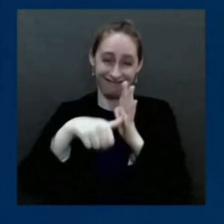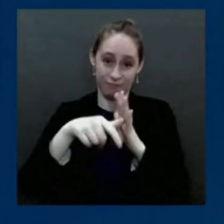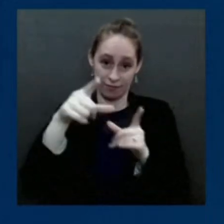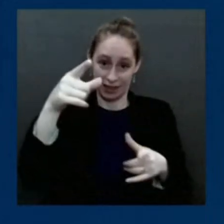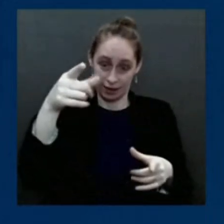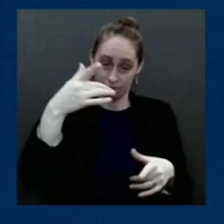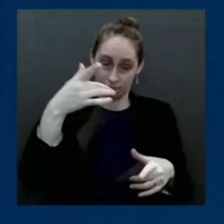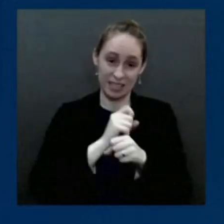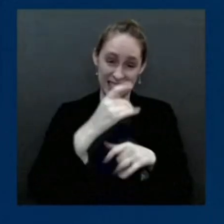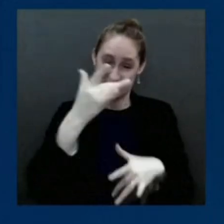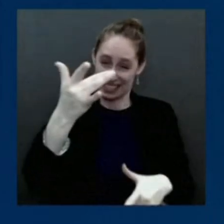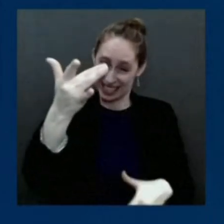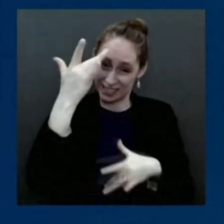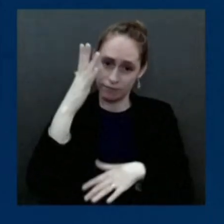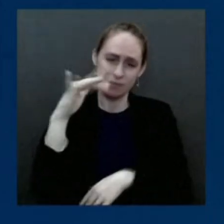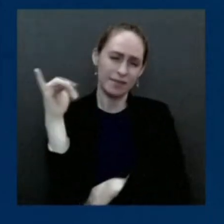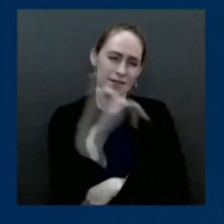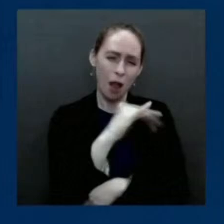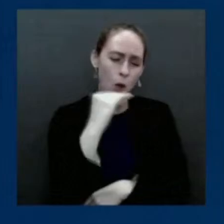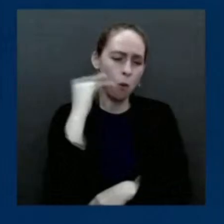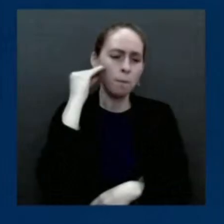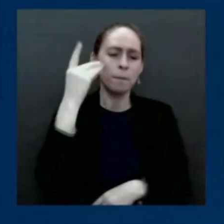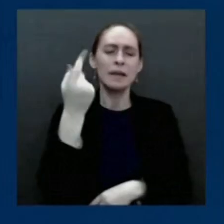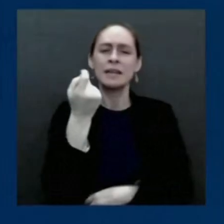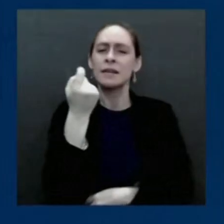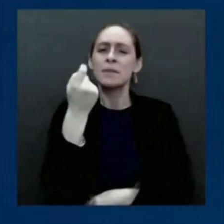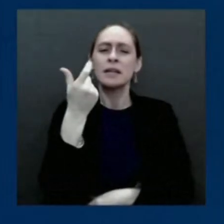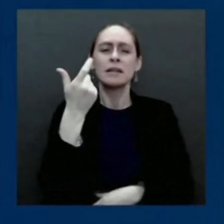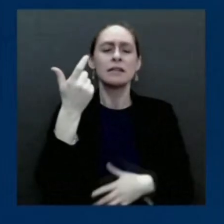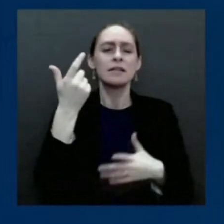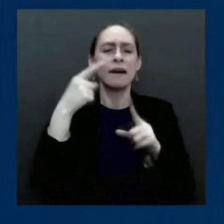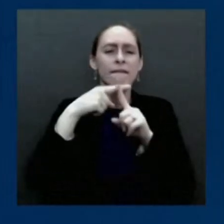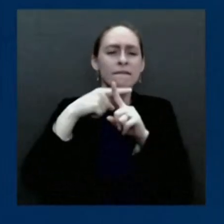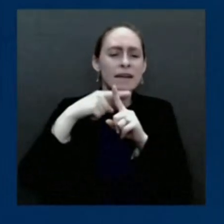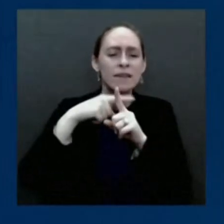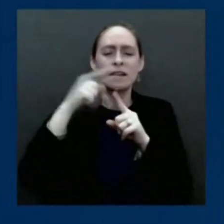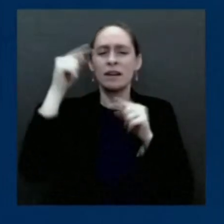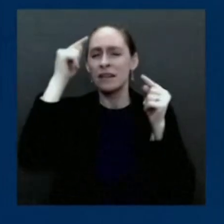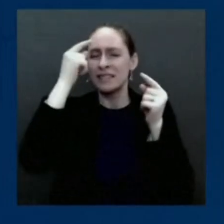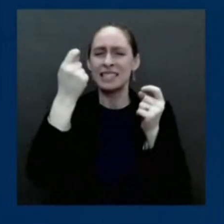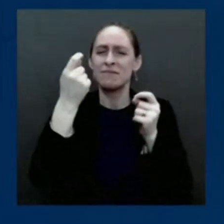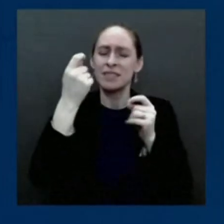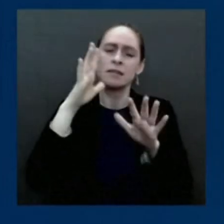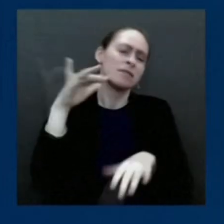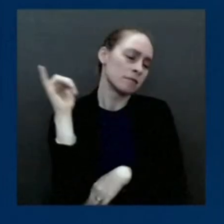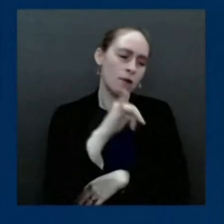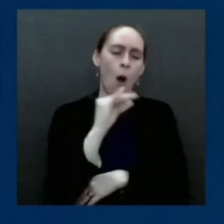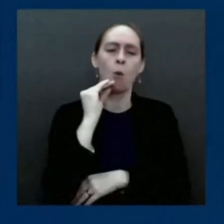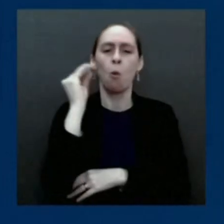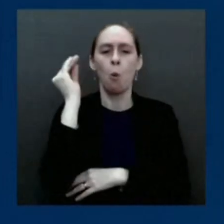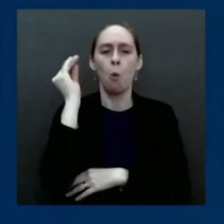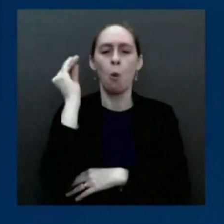SYMPTOMS IT IS BEST FOR YOU TO STAY HOME AND TO STAY AWAY FROM